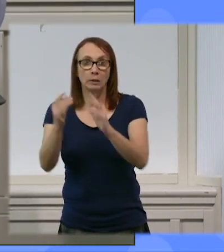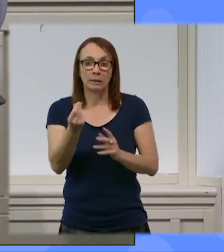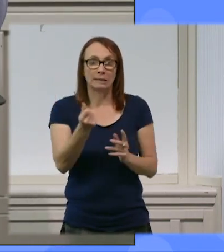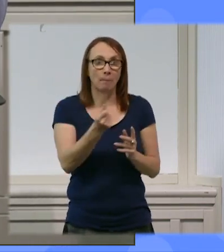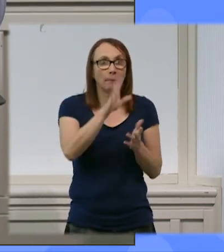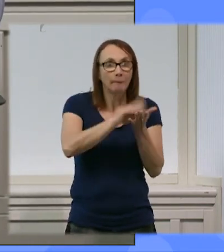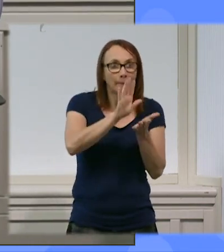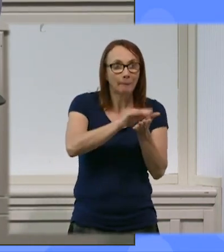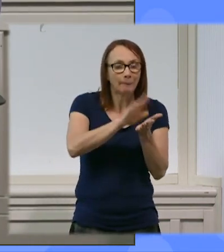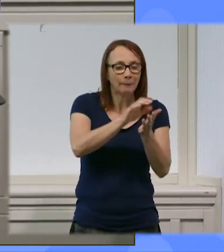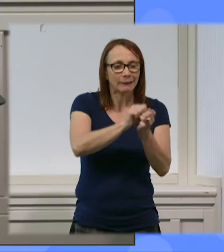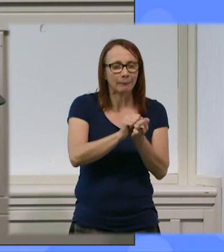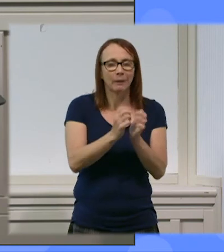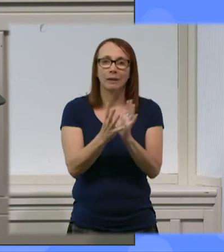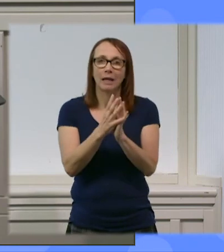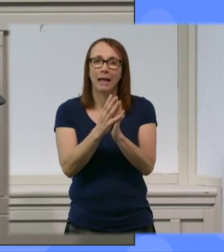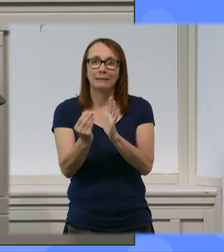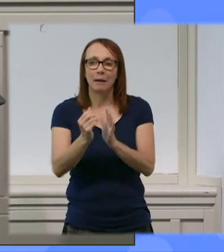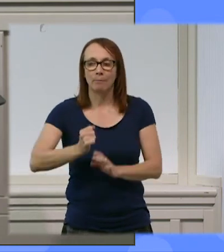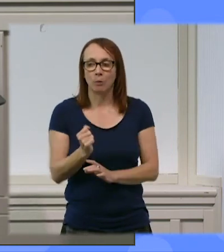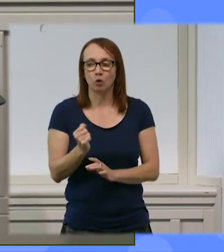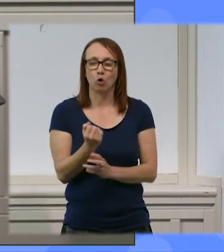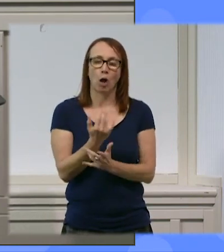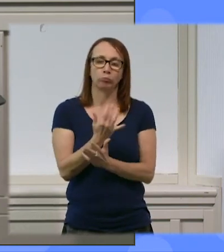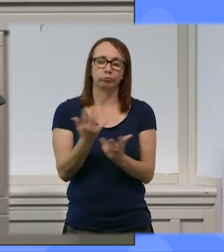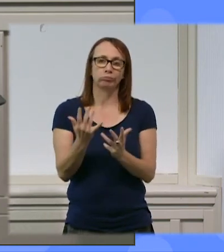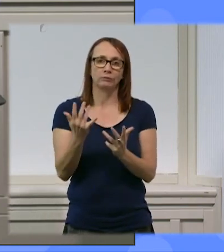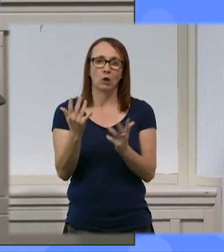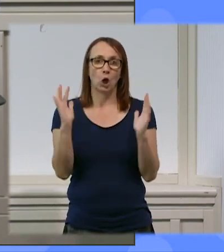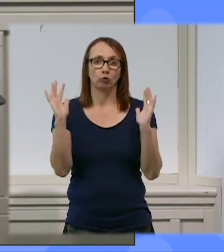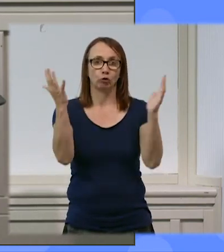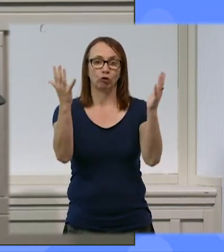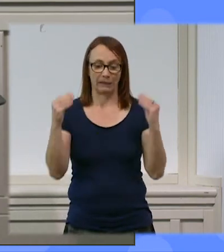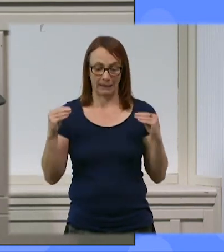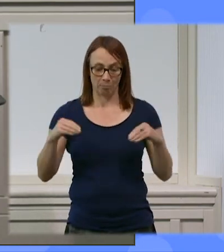Scotland we have very high tree planting targets you know it was 10,000 hectares